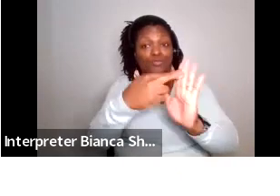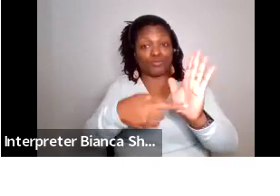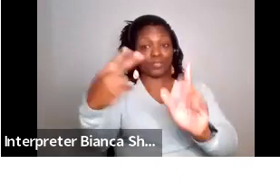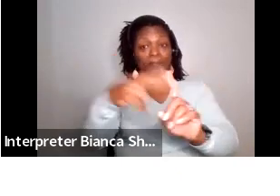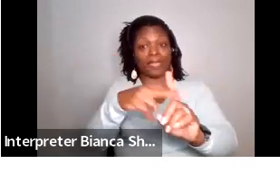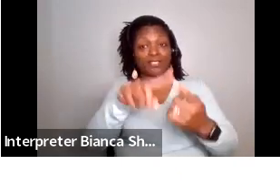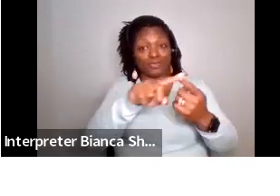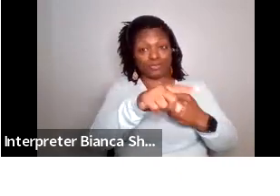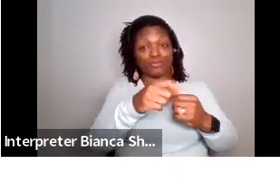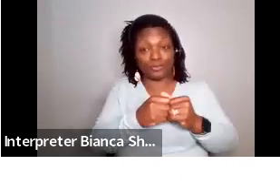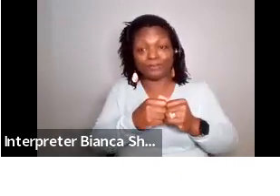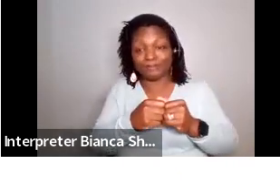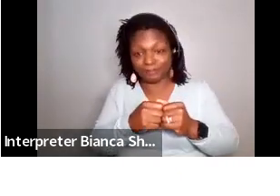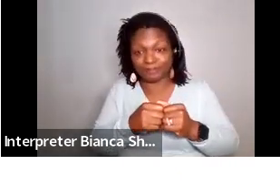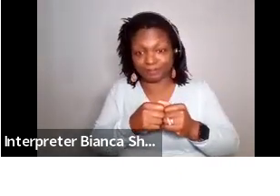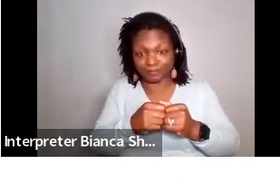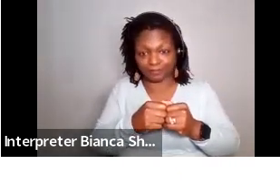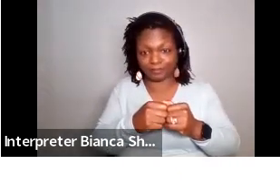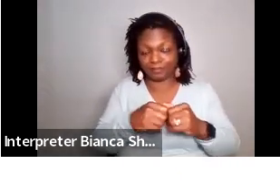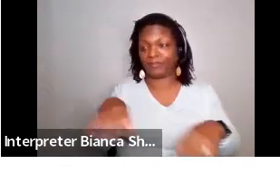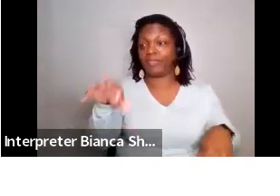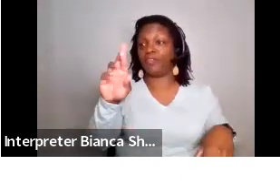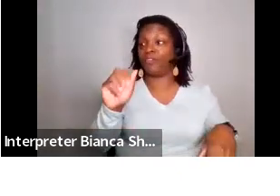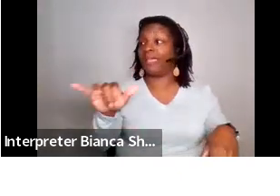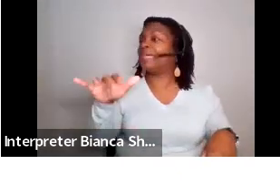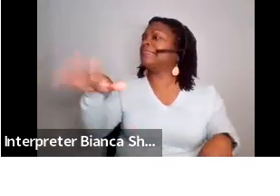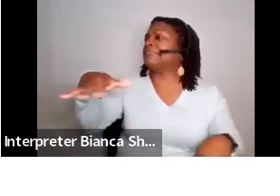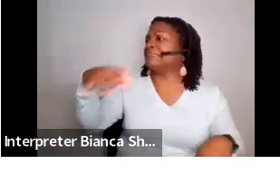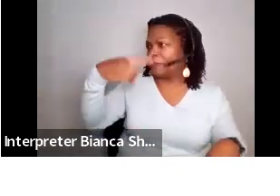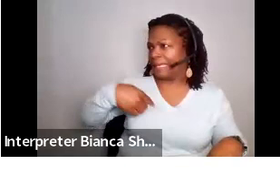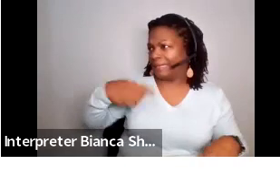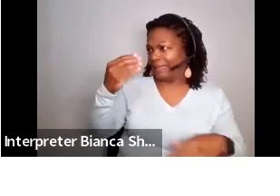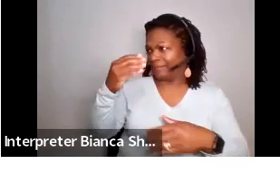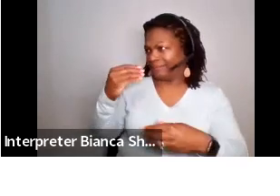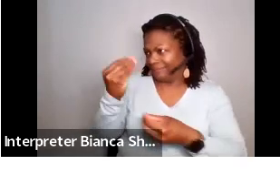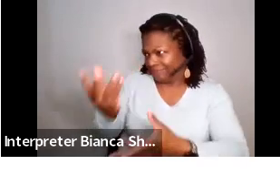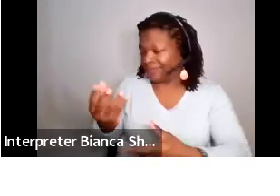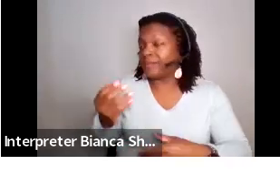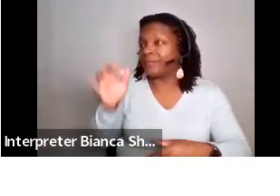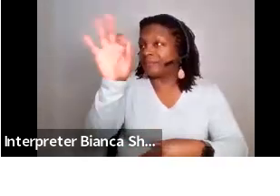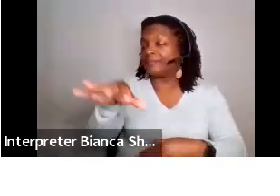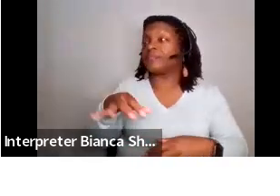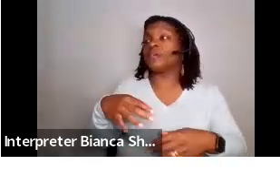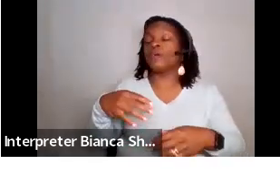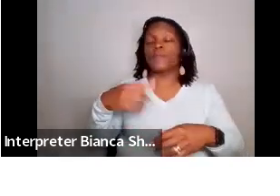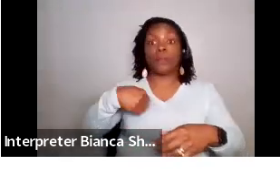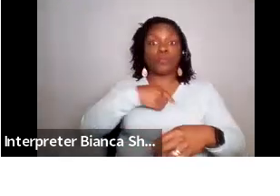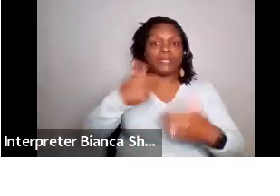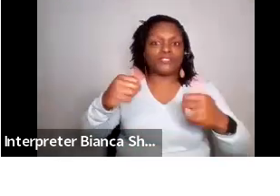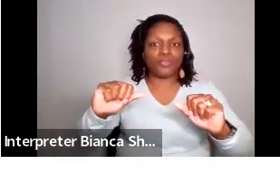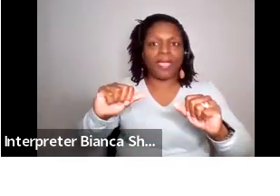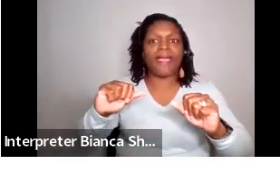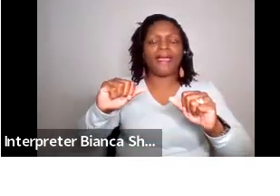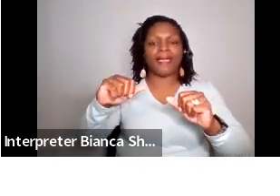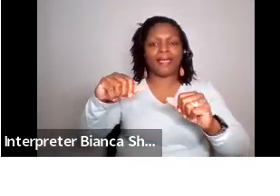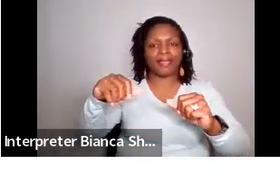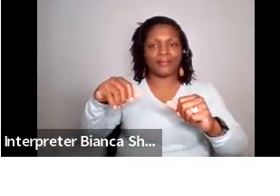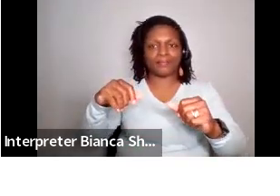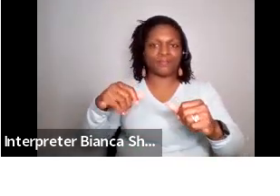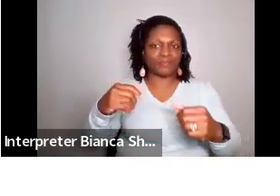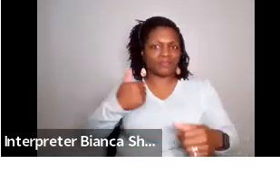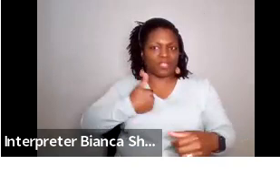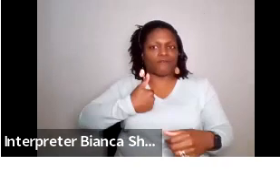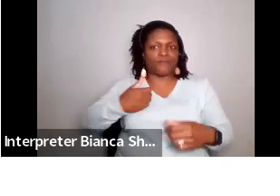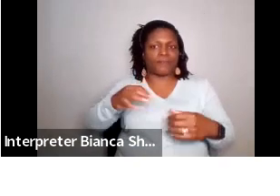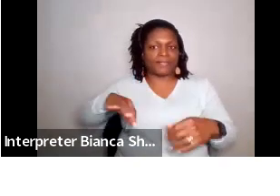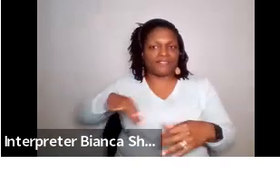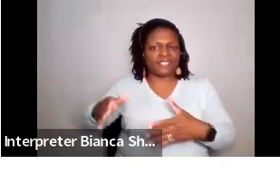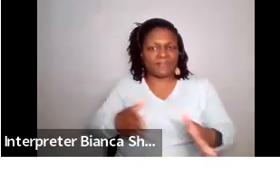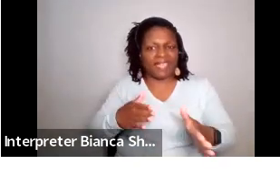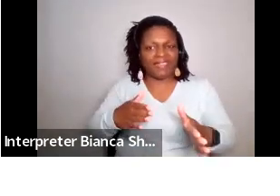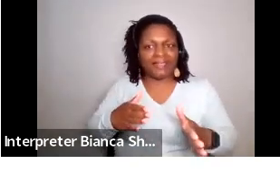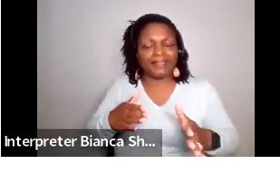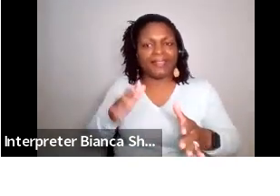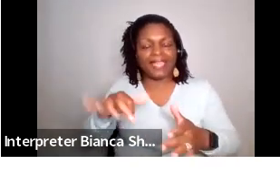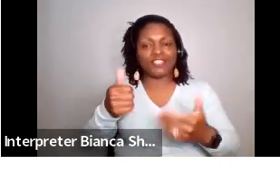There Roosevelt, if I can interject here. we try as benefits planners to be proactive, and in the benefits planning services that we provide